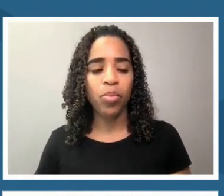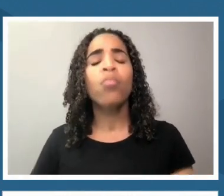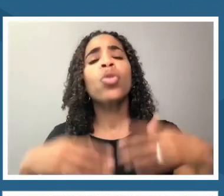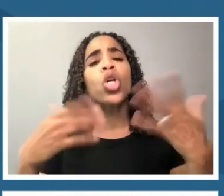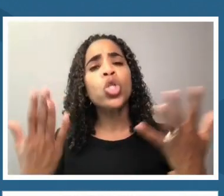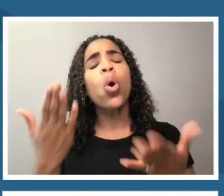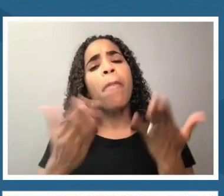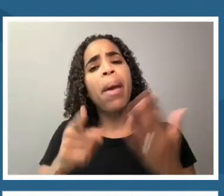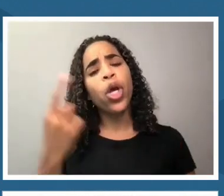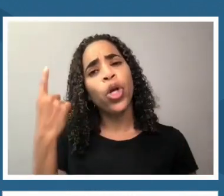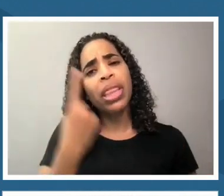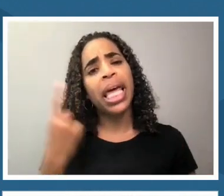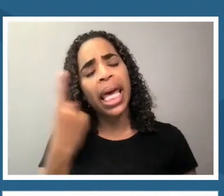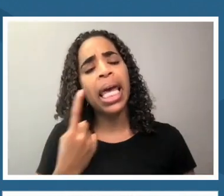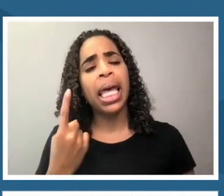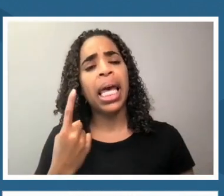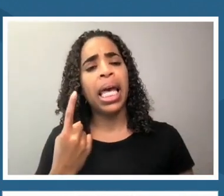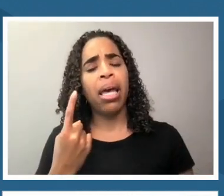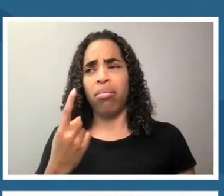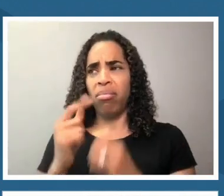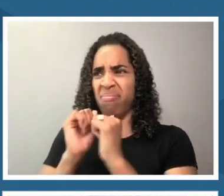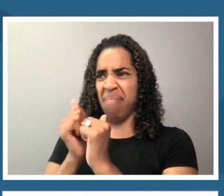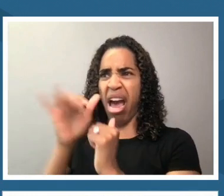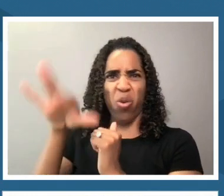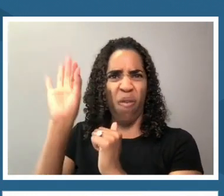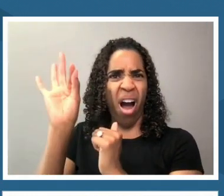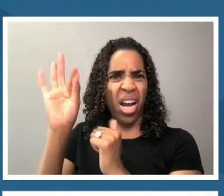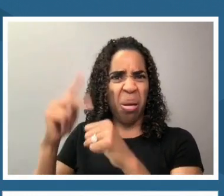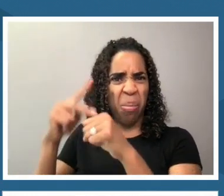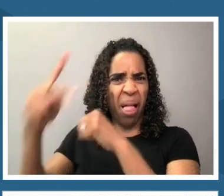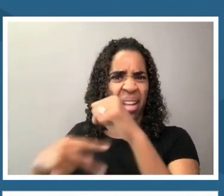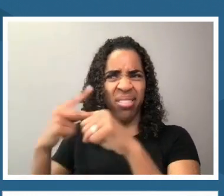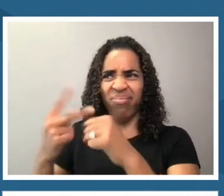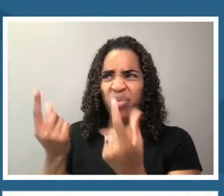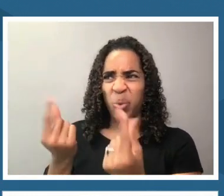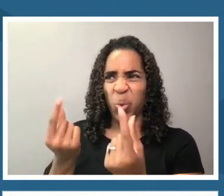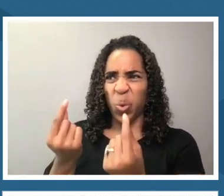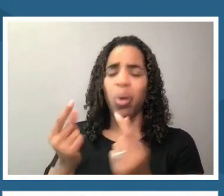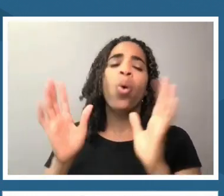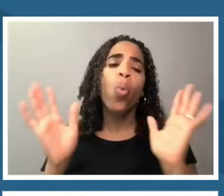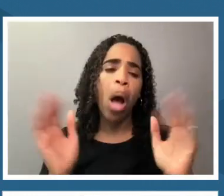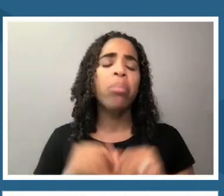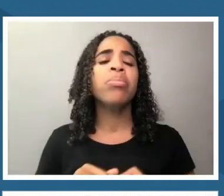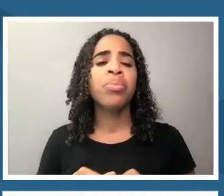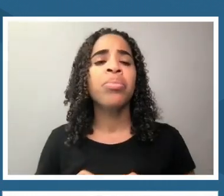yourself okay yeah but how do you find these things and uh you know we